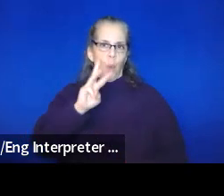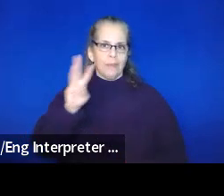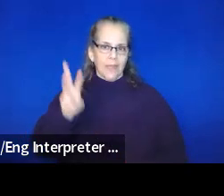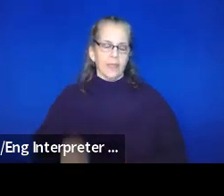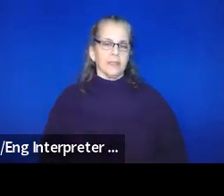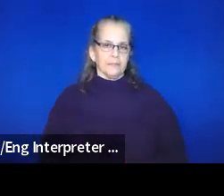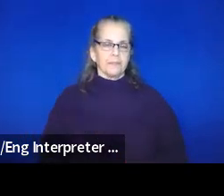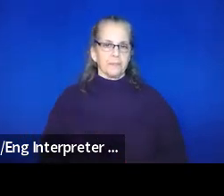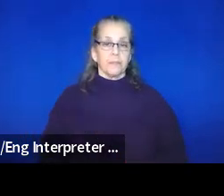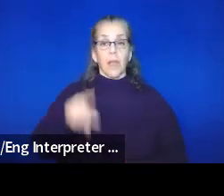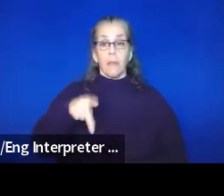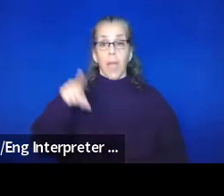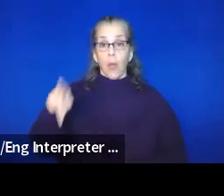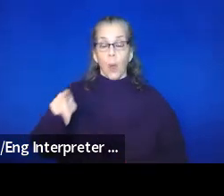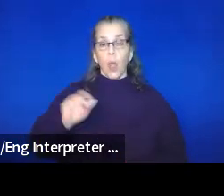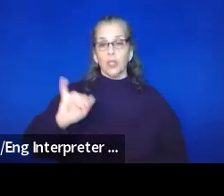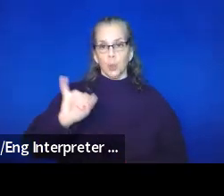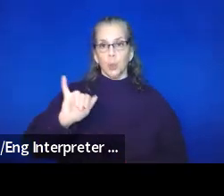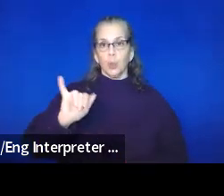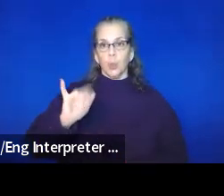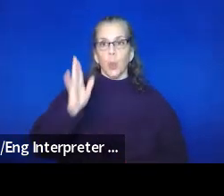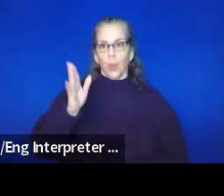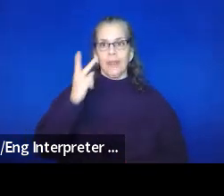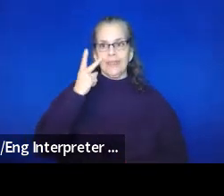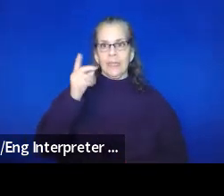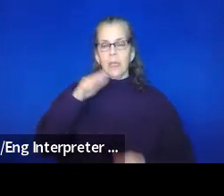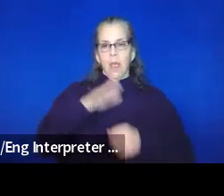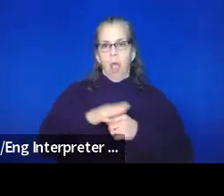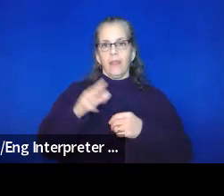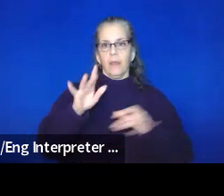also visible that we're forwarding. And you can share that link once it's posted